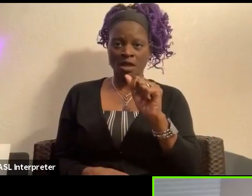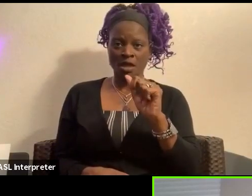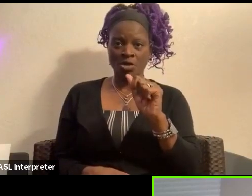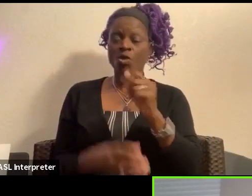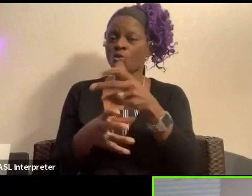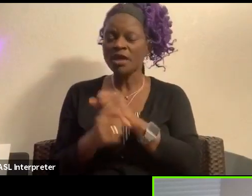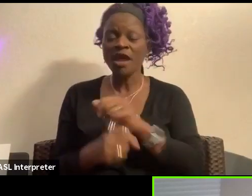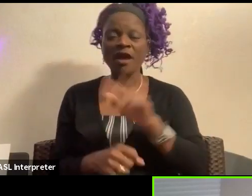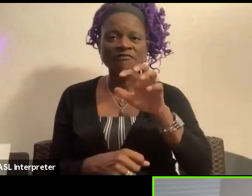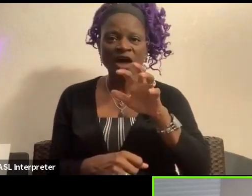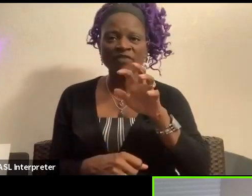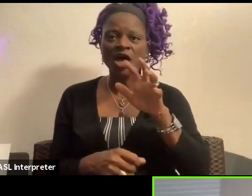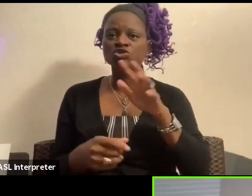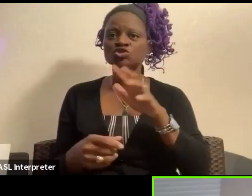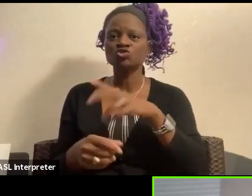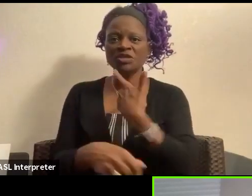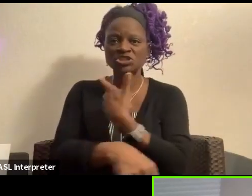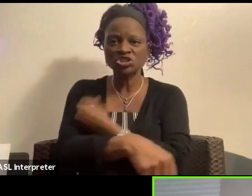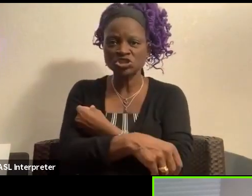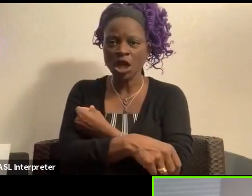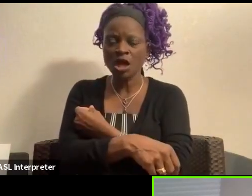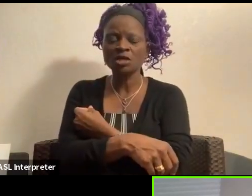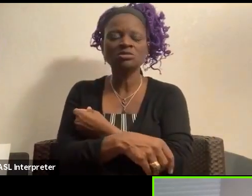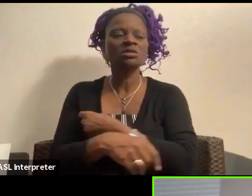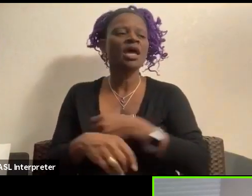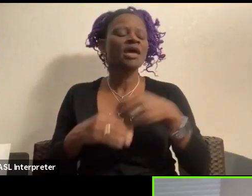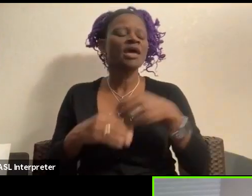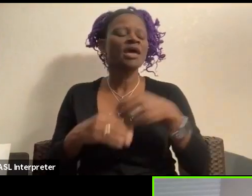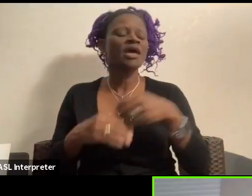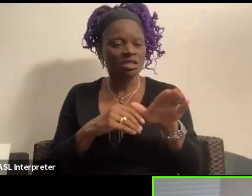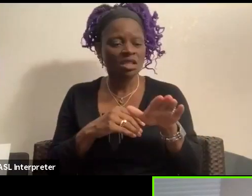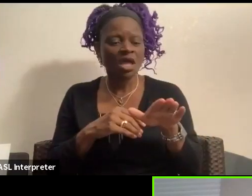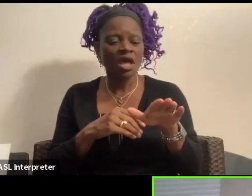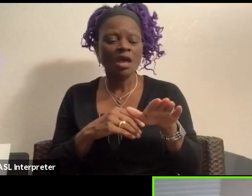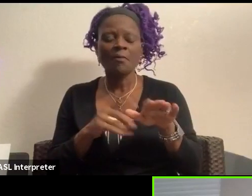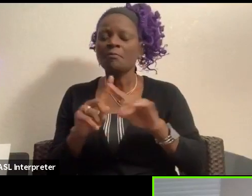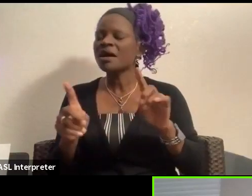Some were sent directly to our partner health care providers. None of the doses from the affected light